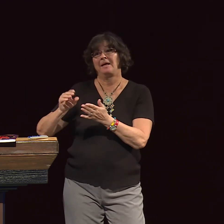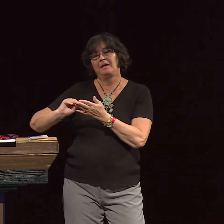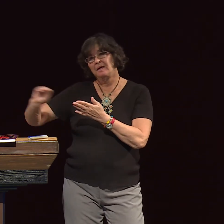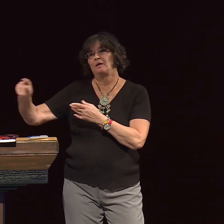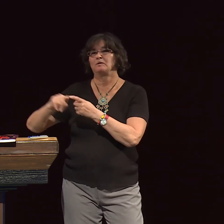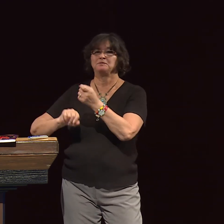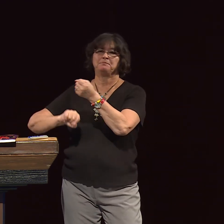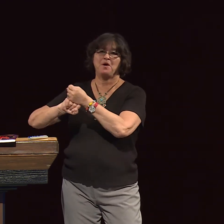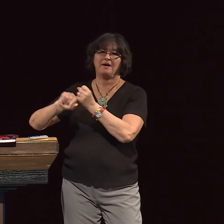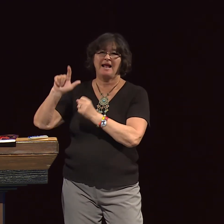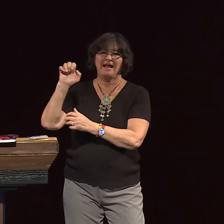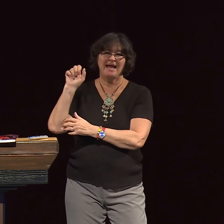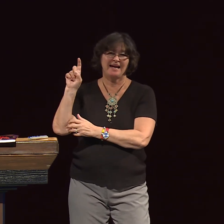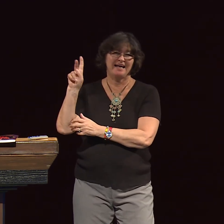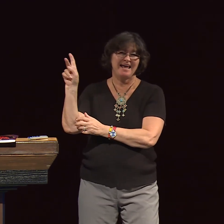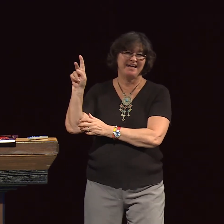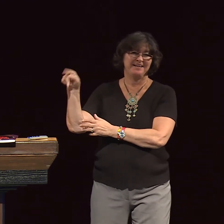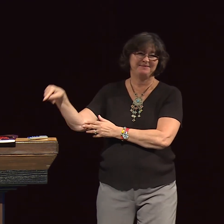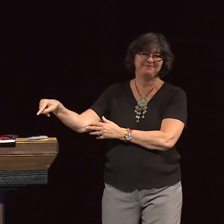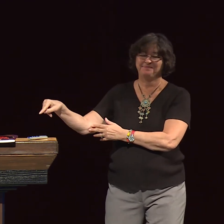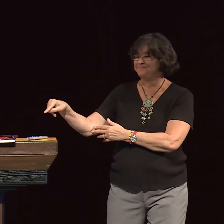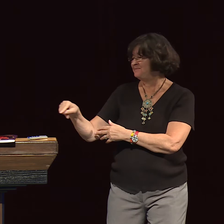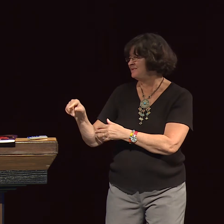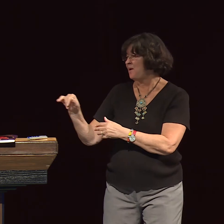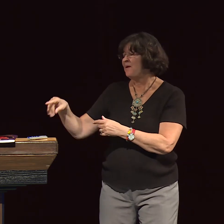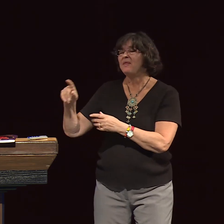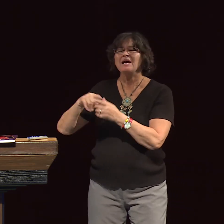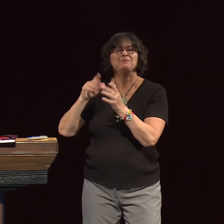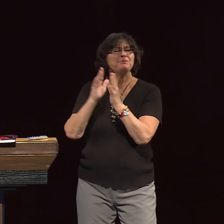So, the money from those sales will go to support LEAD-K.